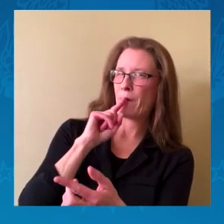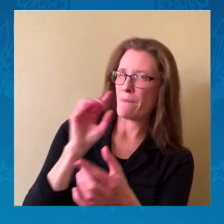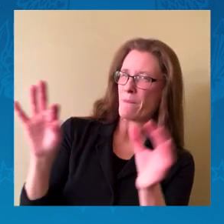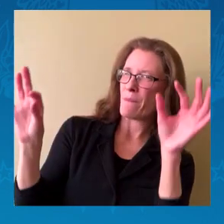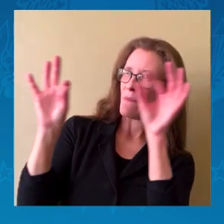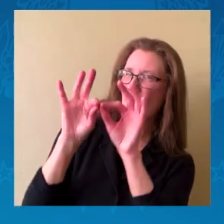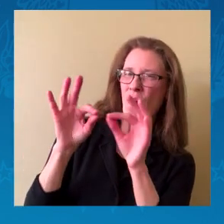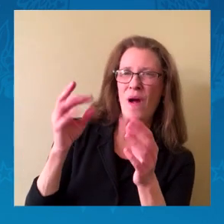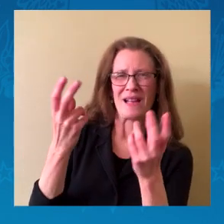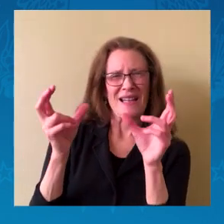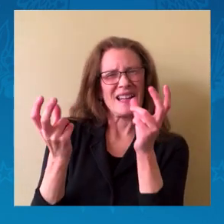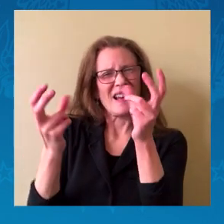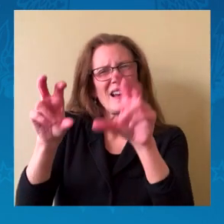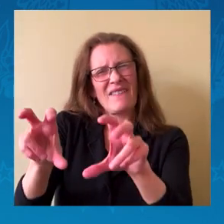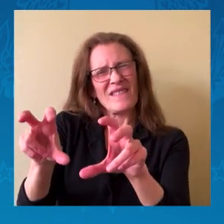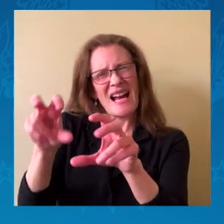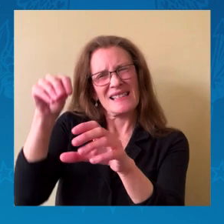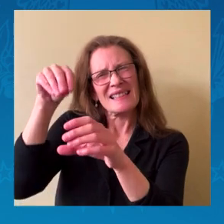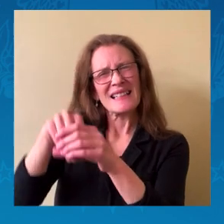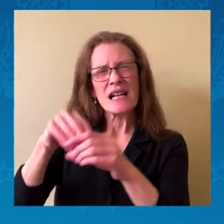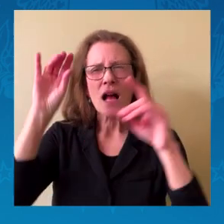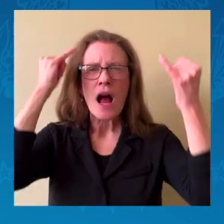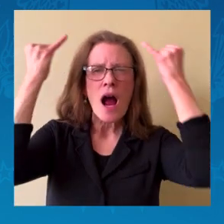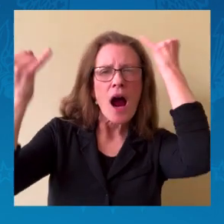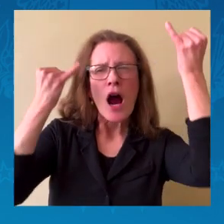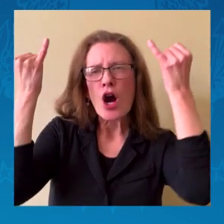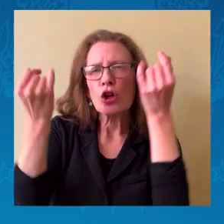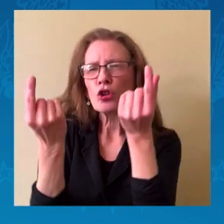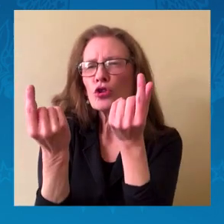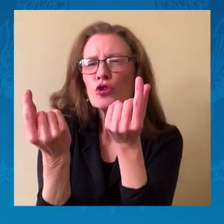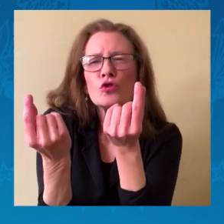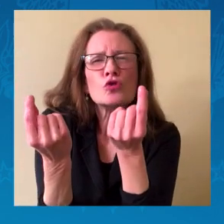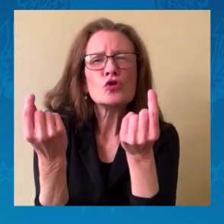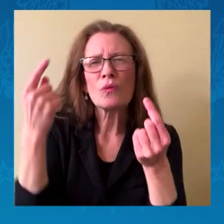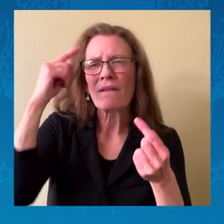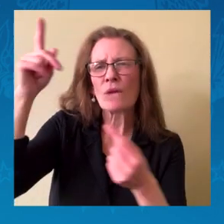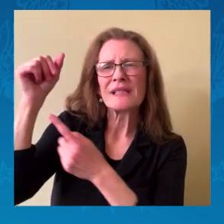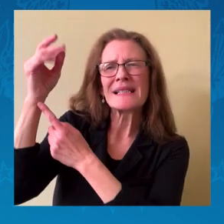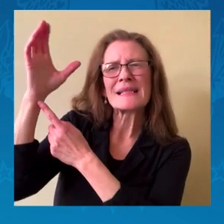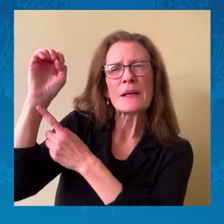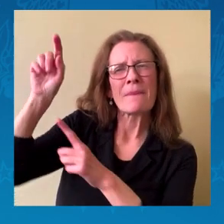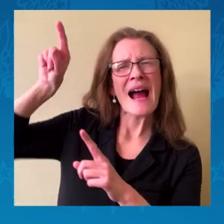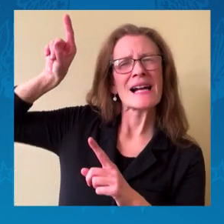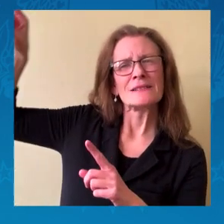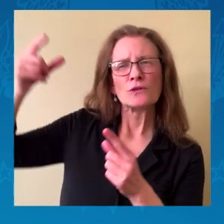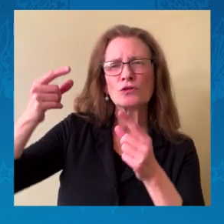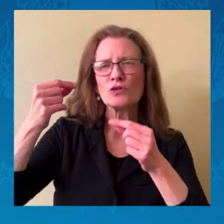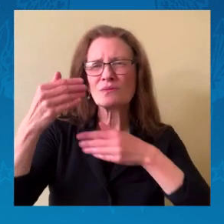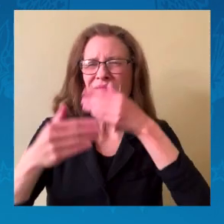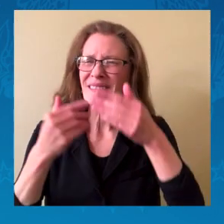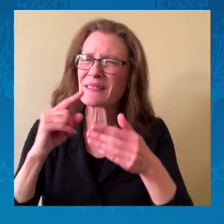which also relates to growing the creation of jobs in our country. Very important jobs.